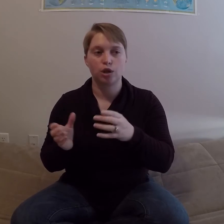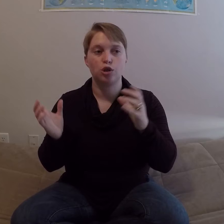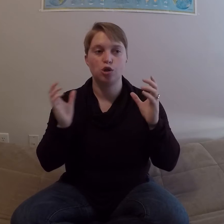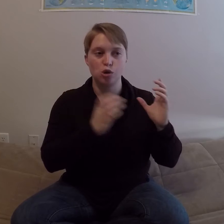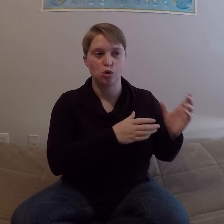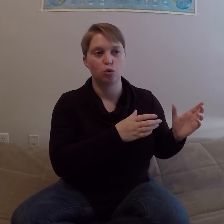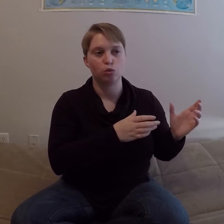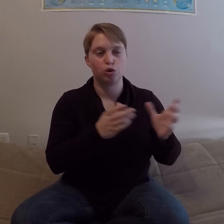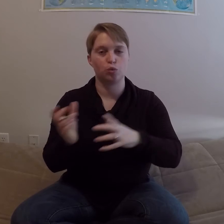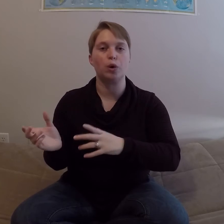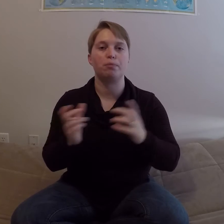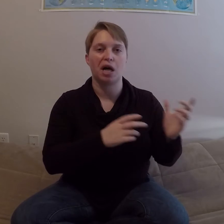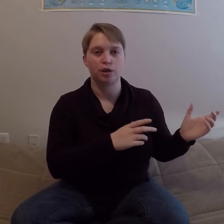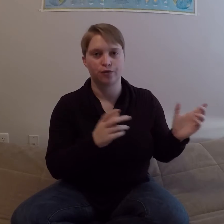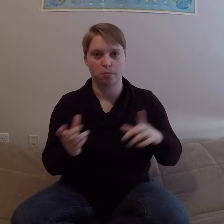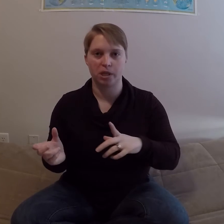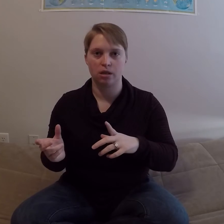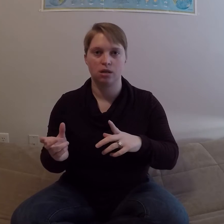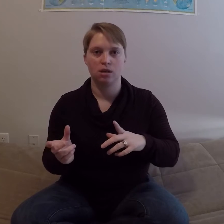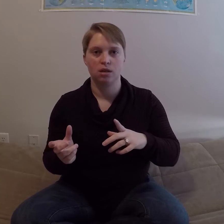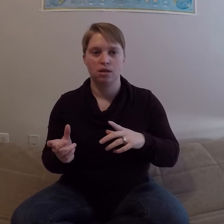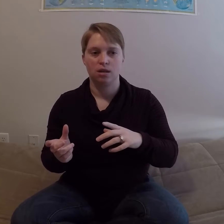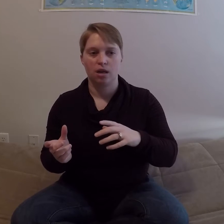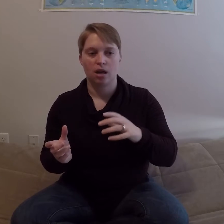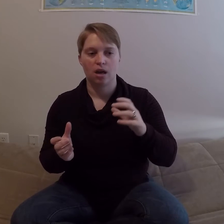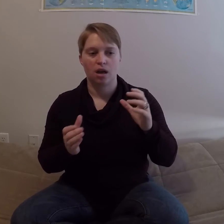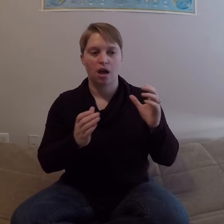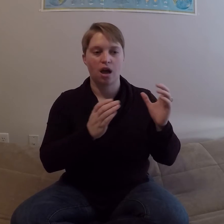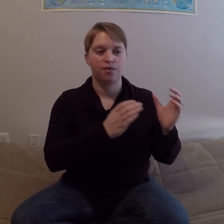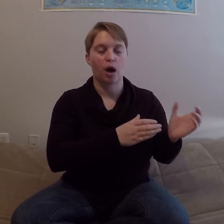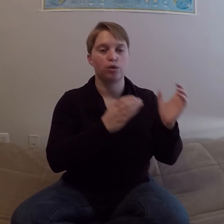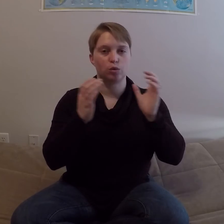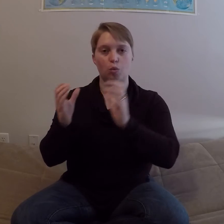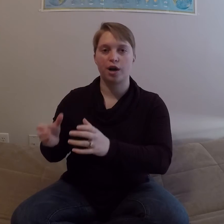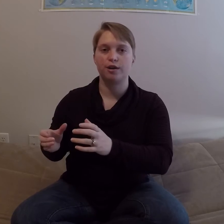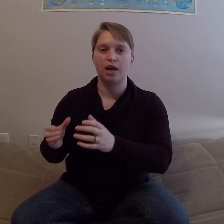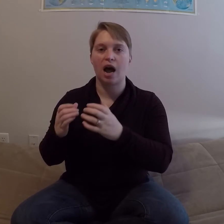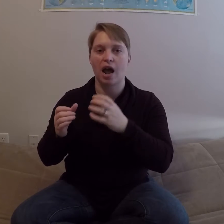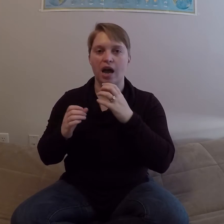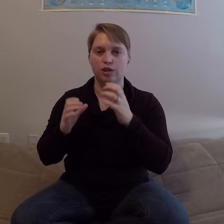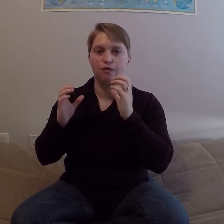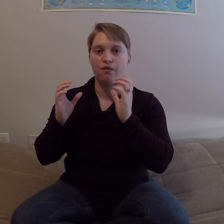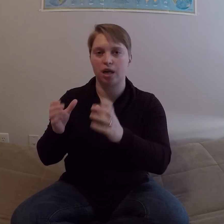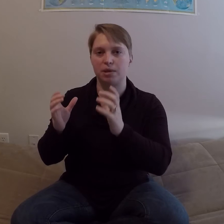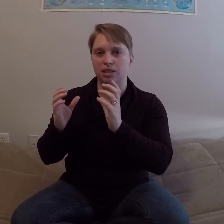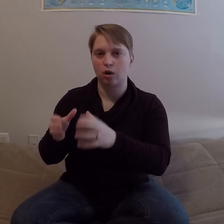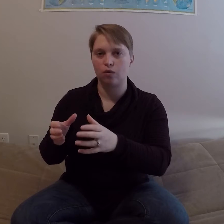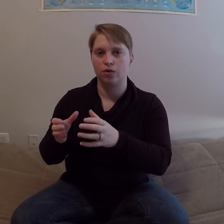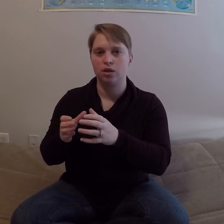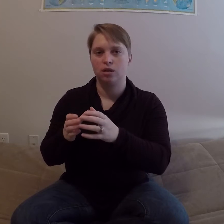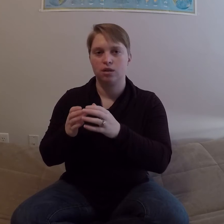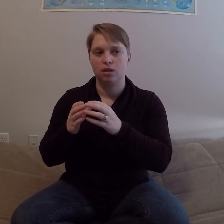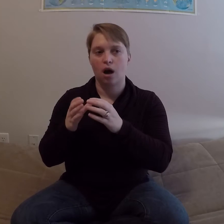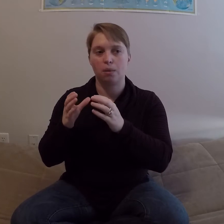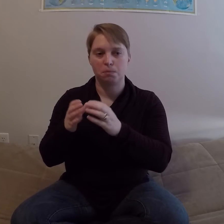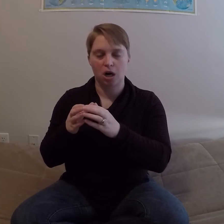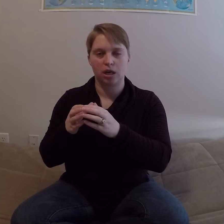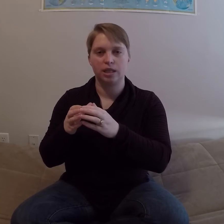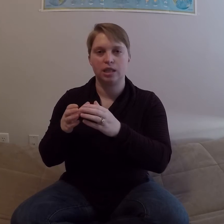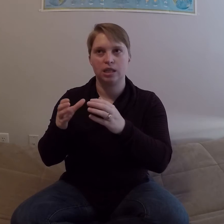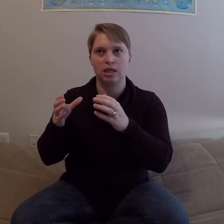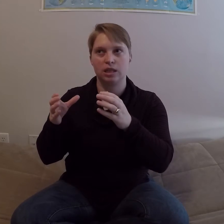That was a huge whiplash for me. And that was where I had to find myself among